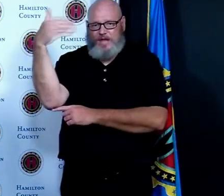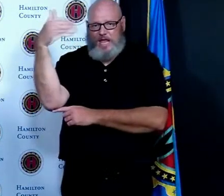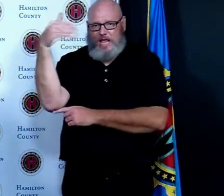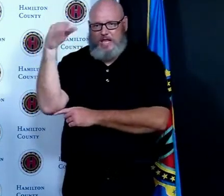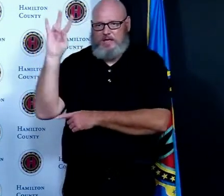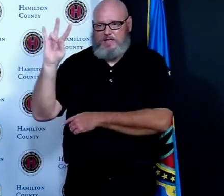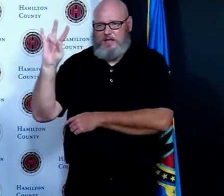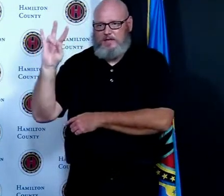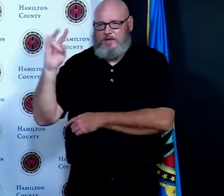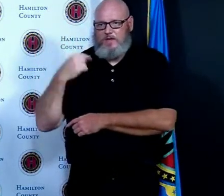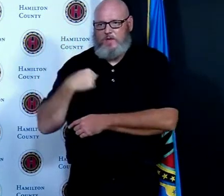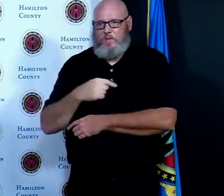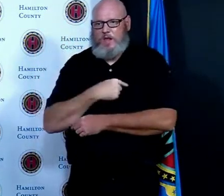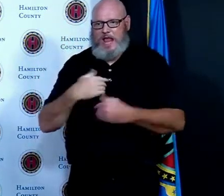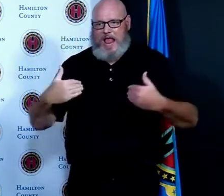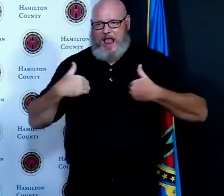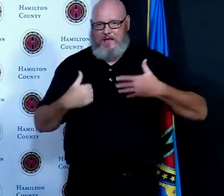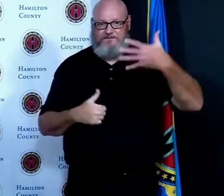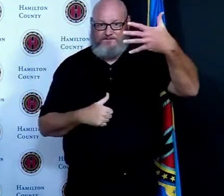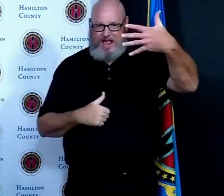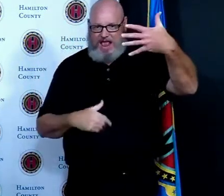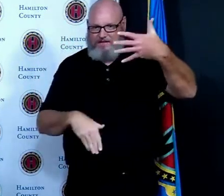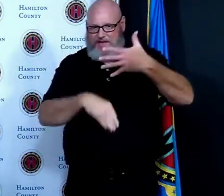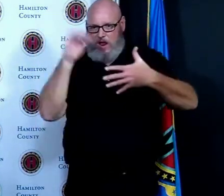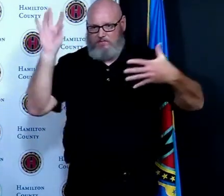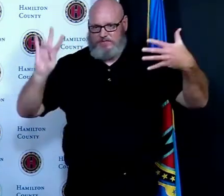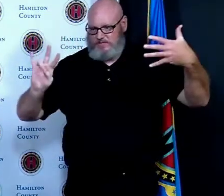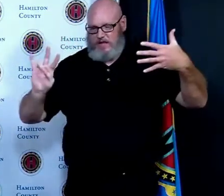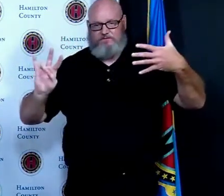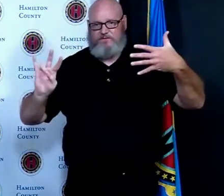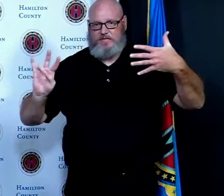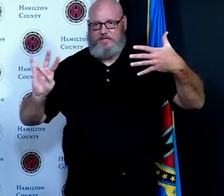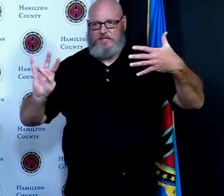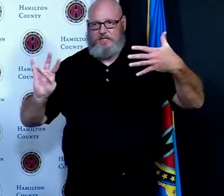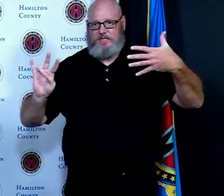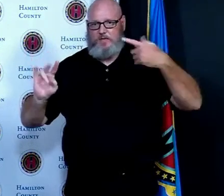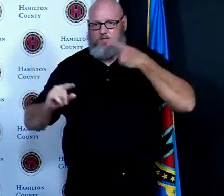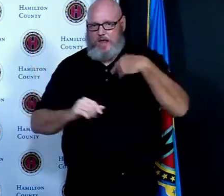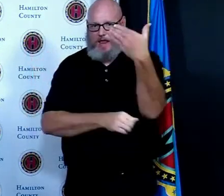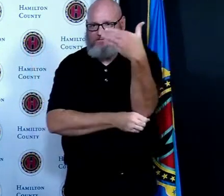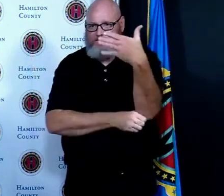of concern and there are two indicators in which we're still not flagged and I would say we're very